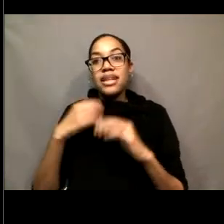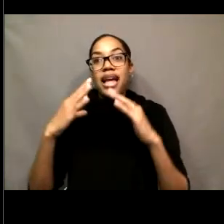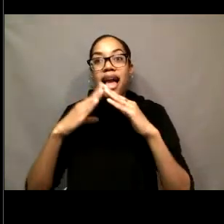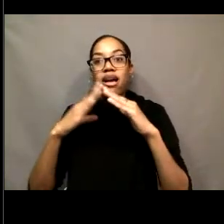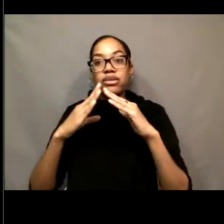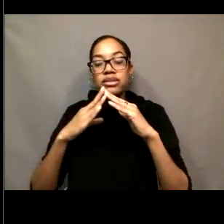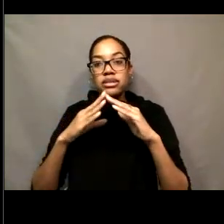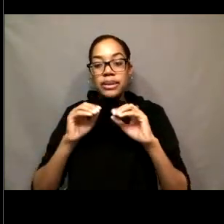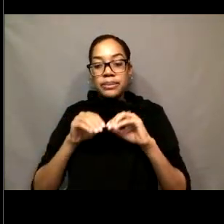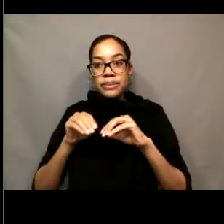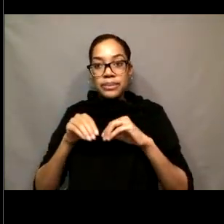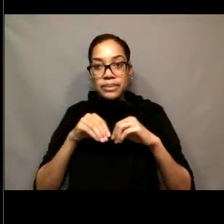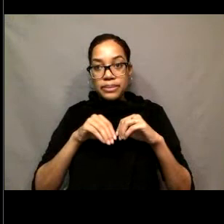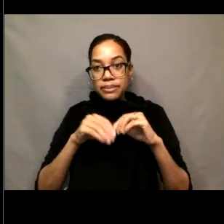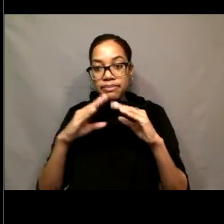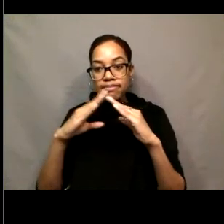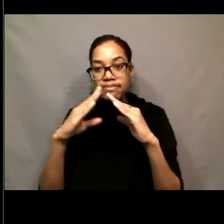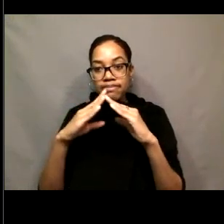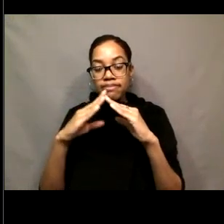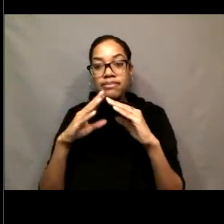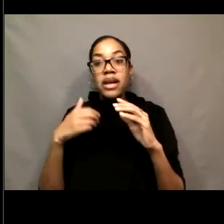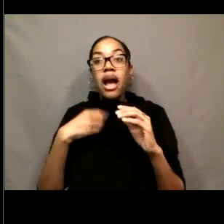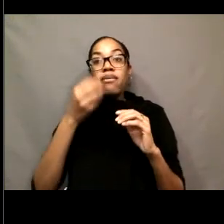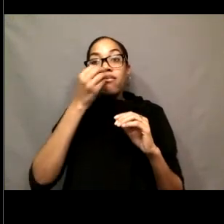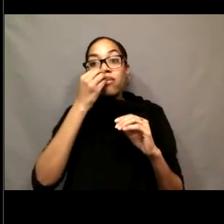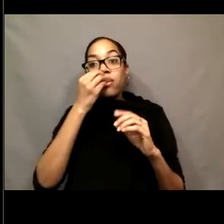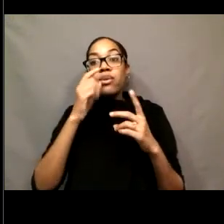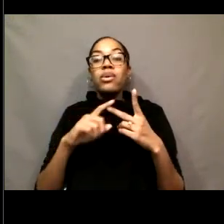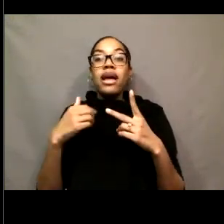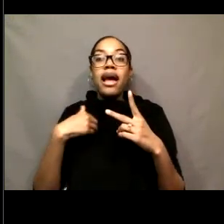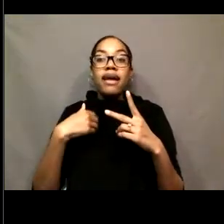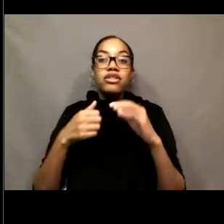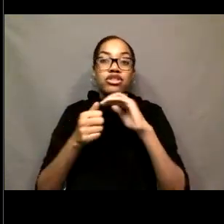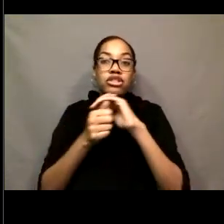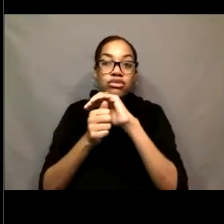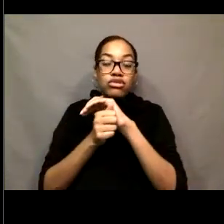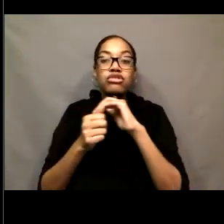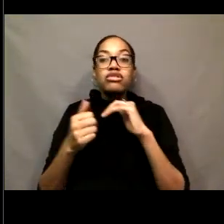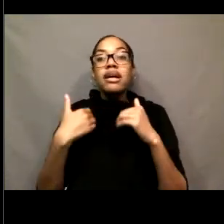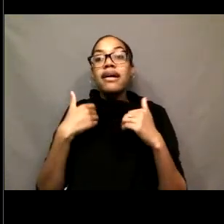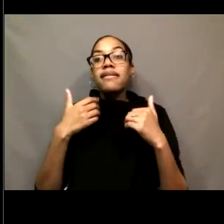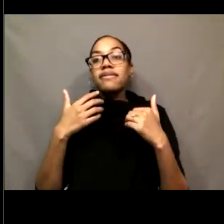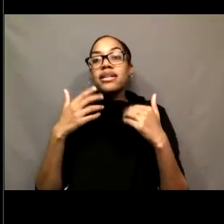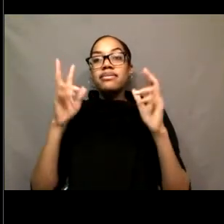that have food in them, they have little shelter, they're closed, they're protected from predators